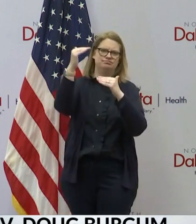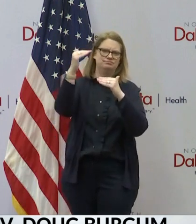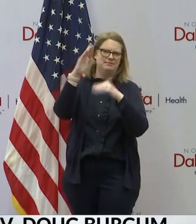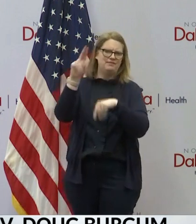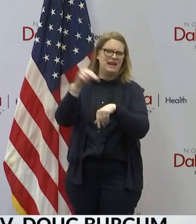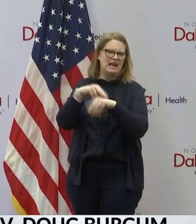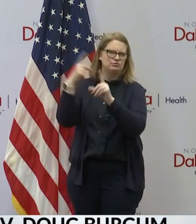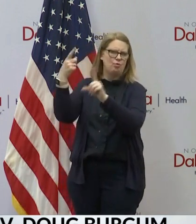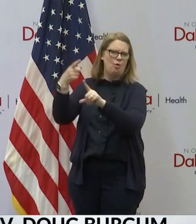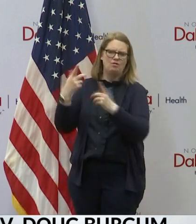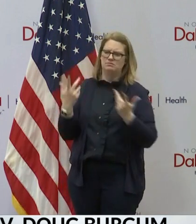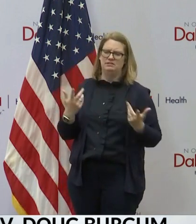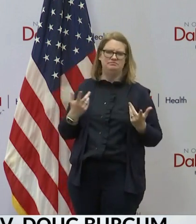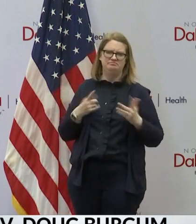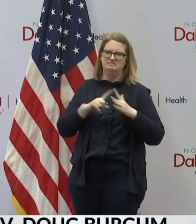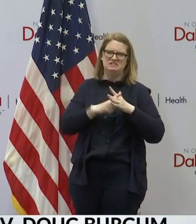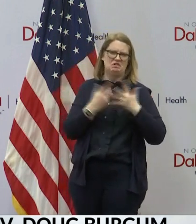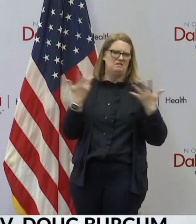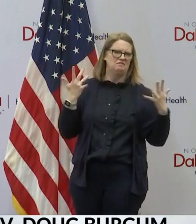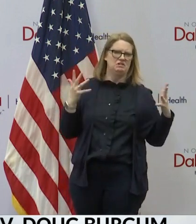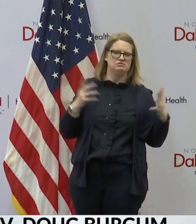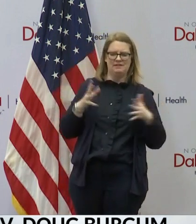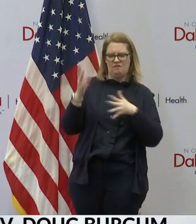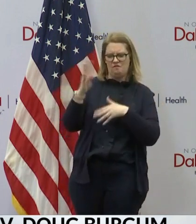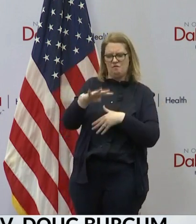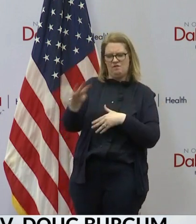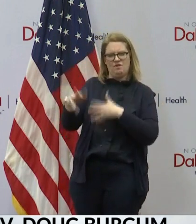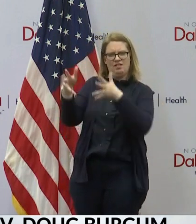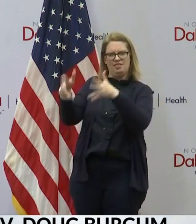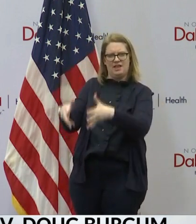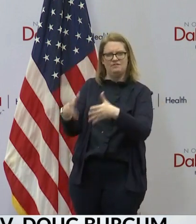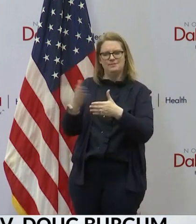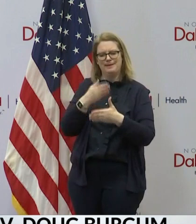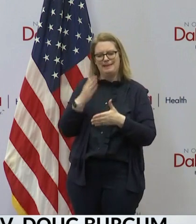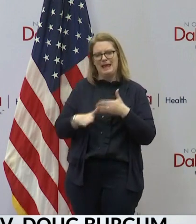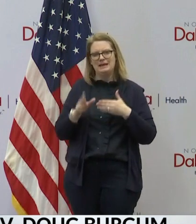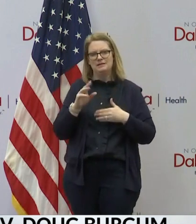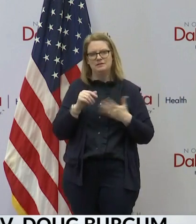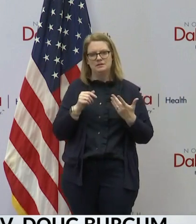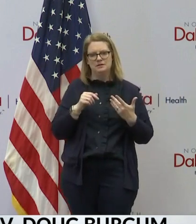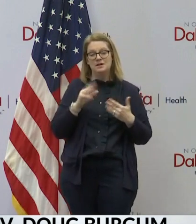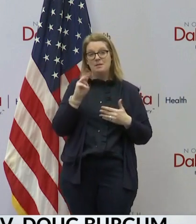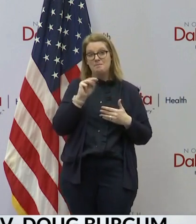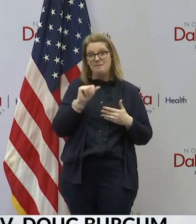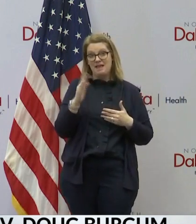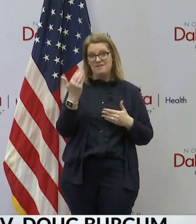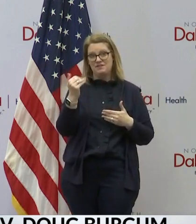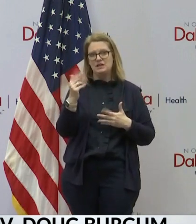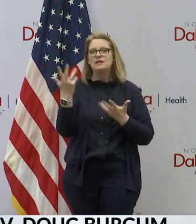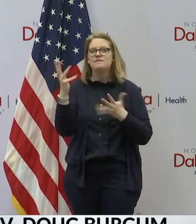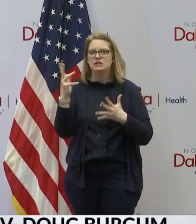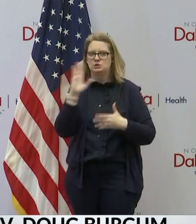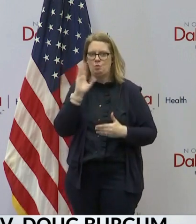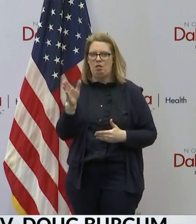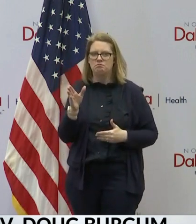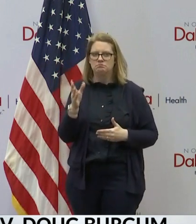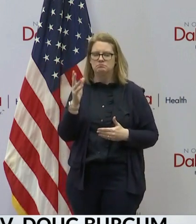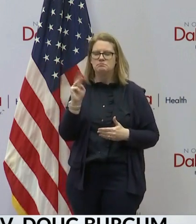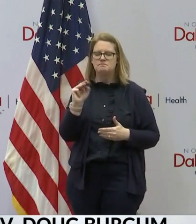STRATEGY SEVERAL WEEKS AGO, SO WE'LL BE WELL AHEAD OF THE NATIONAL GOAL OF HAVING EVERYBODY TESTED IN LONG-TERM